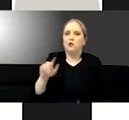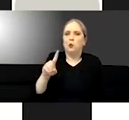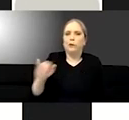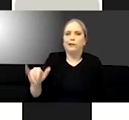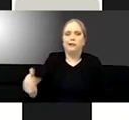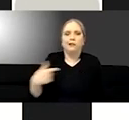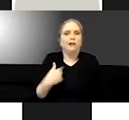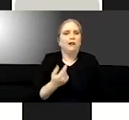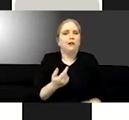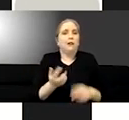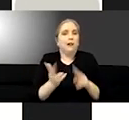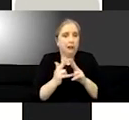Let me see if I can repeat this. Denise was using a couple of examples. Someone wants to be a teacher or they want to be an actress, and we need to be talking with them about why they want to be working in those fields, and help them explore not only why, but how, what they need in order to be able to do that.